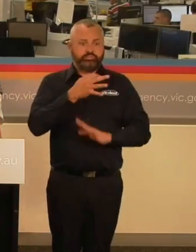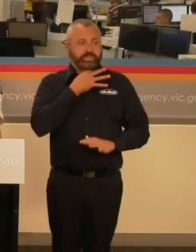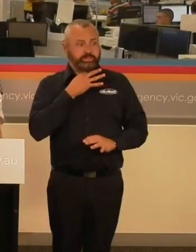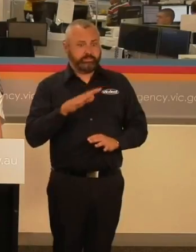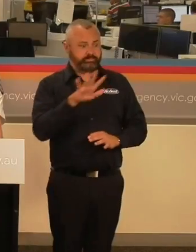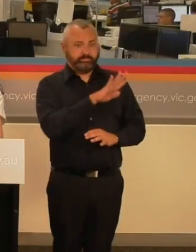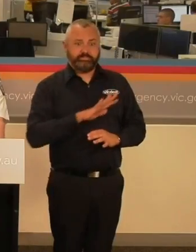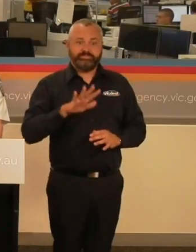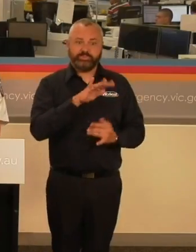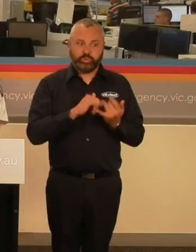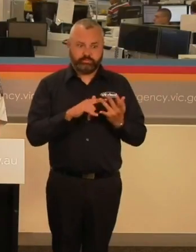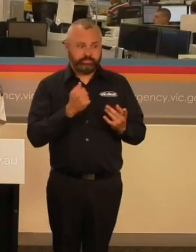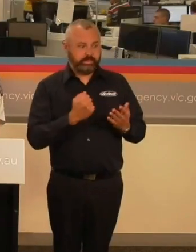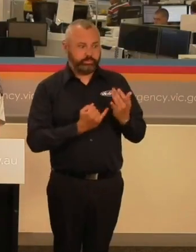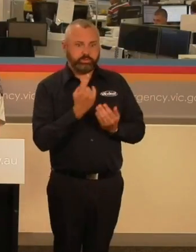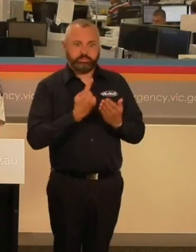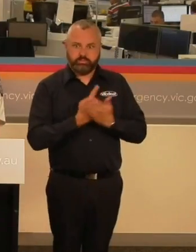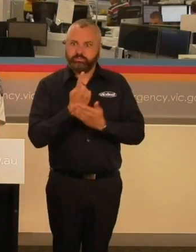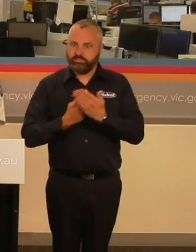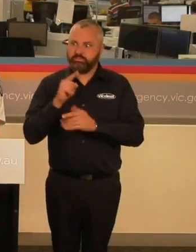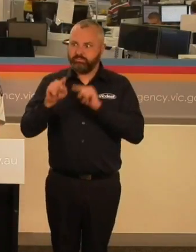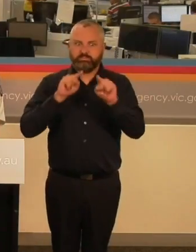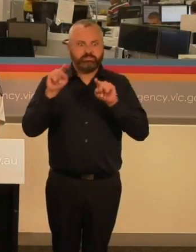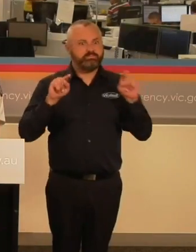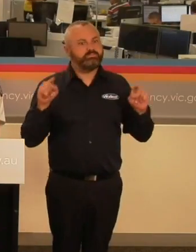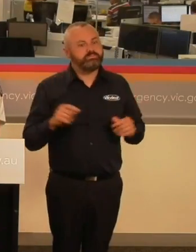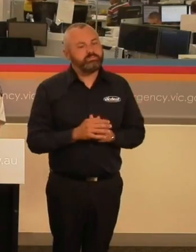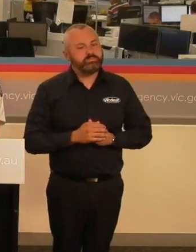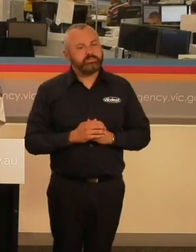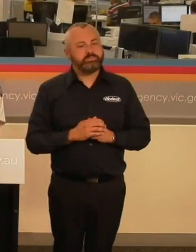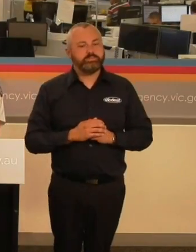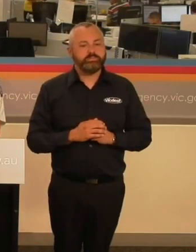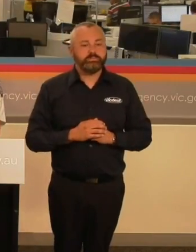that there was no no respite across the state tonight with heat it will be